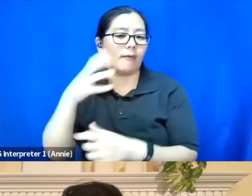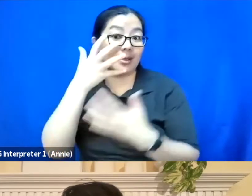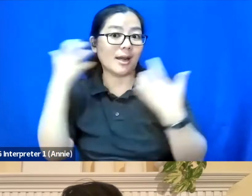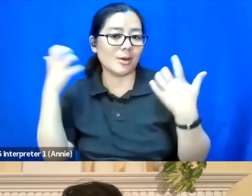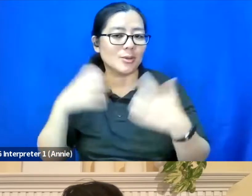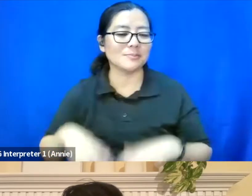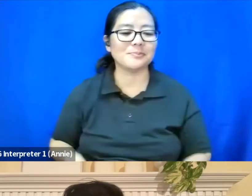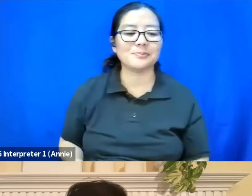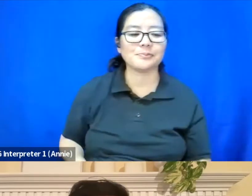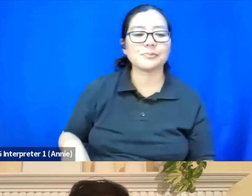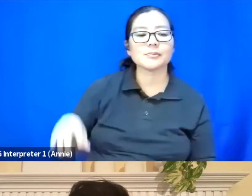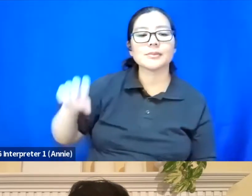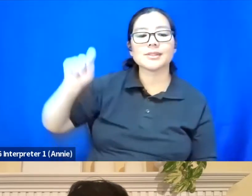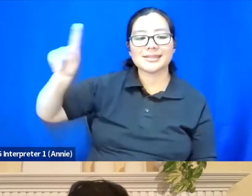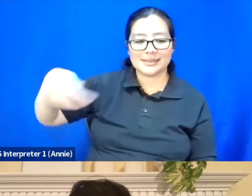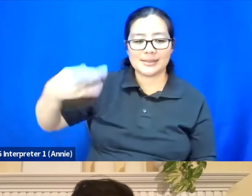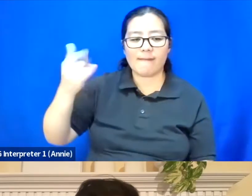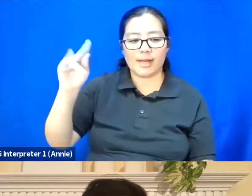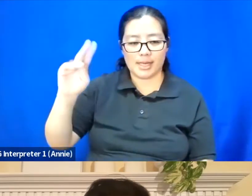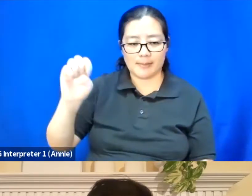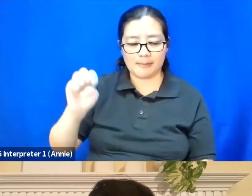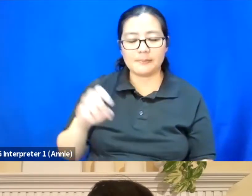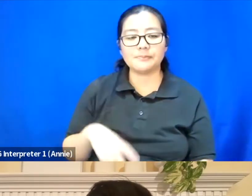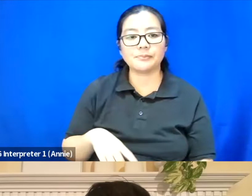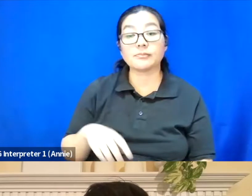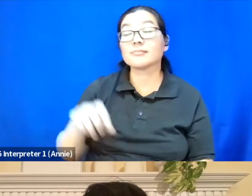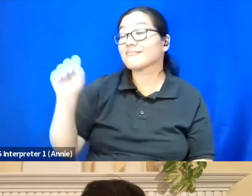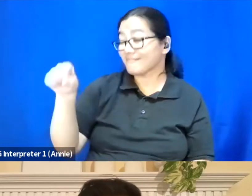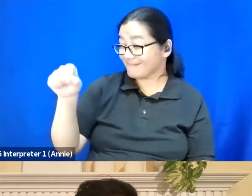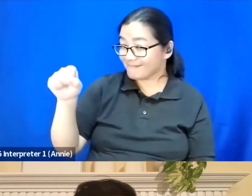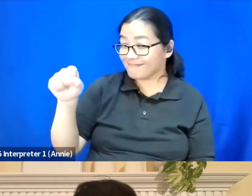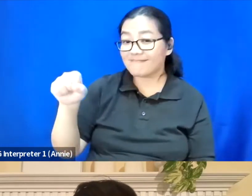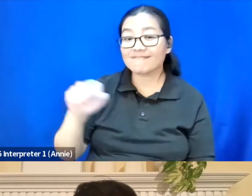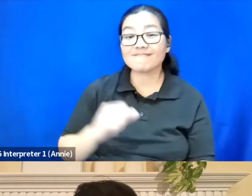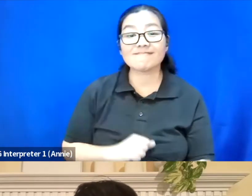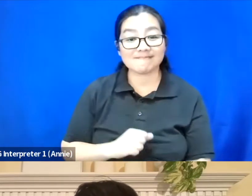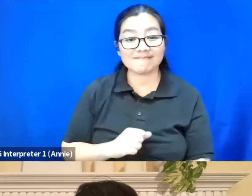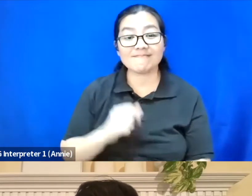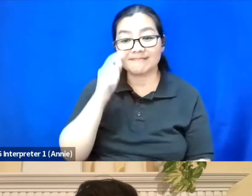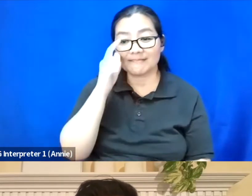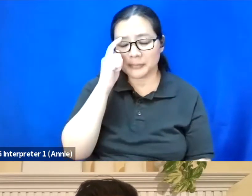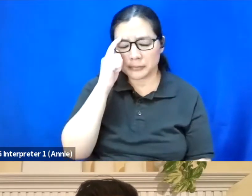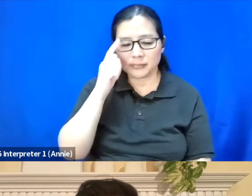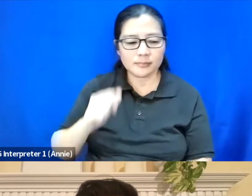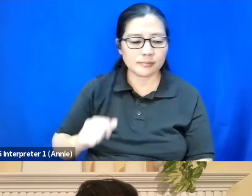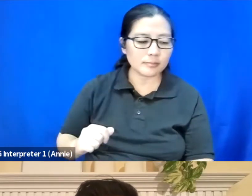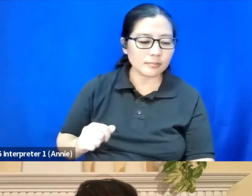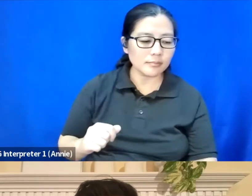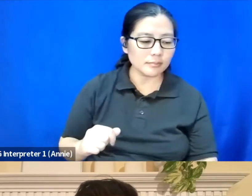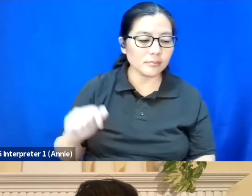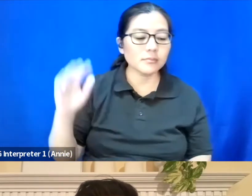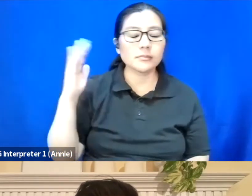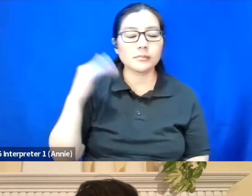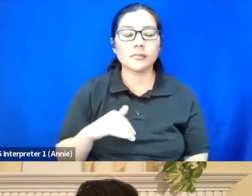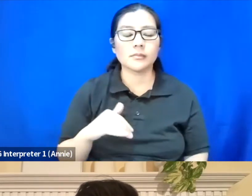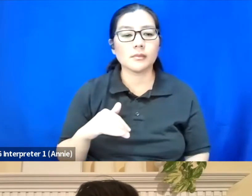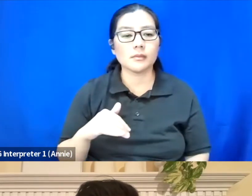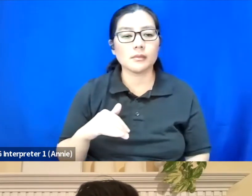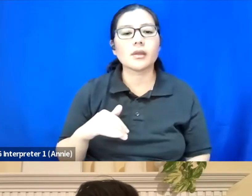She just let her powerful body of work and the conversation she's been having her whole life say it for her.